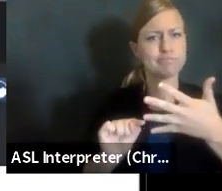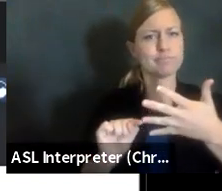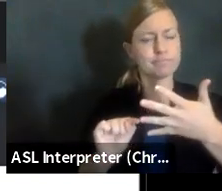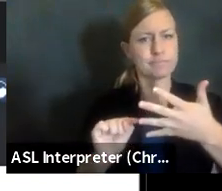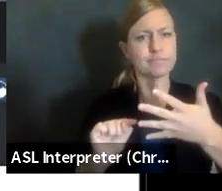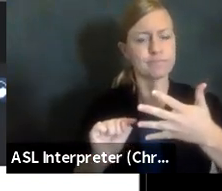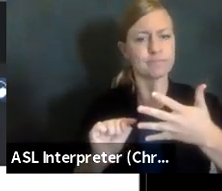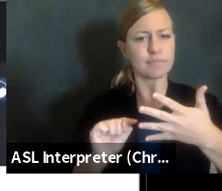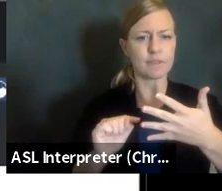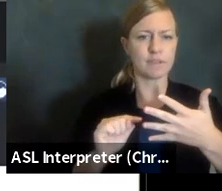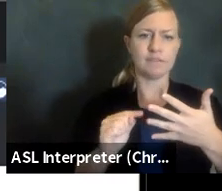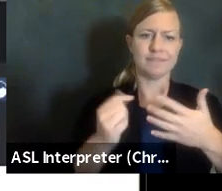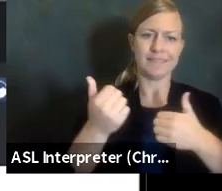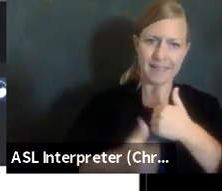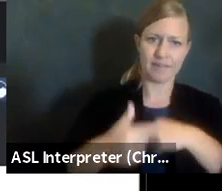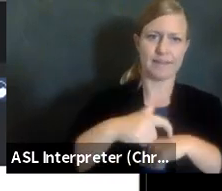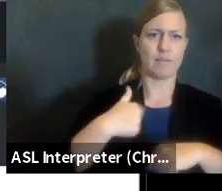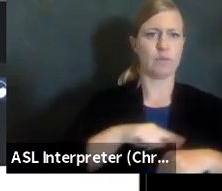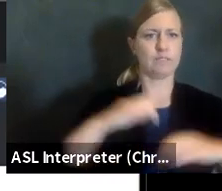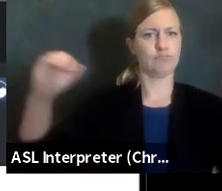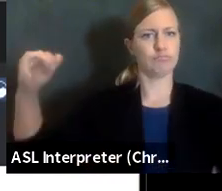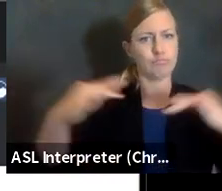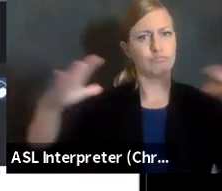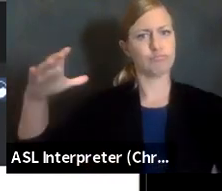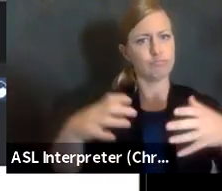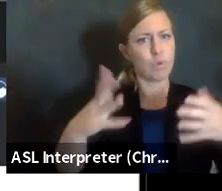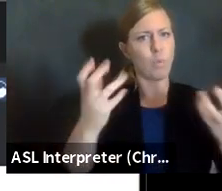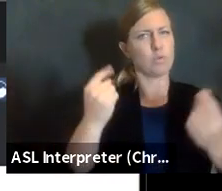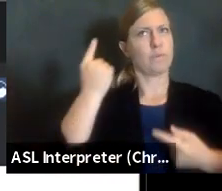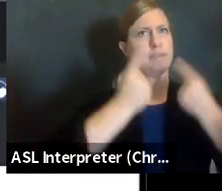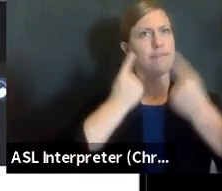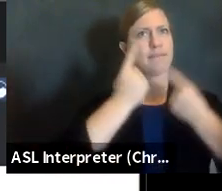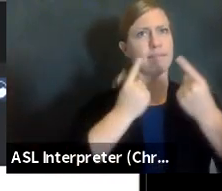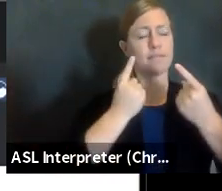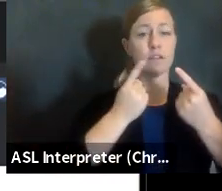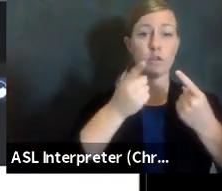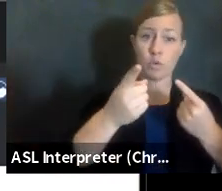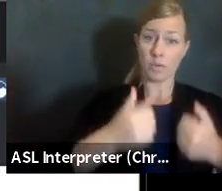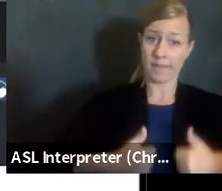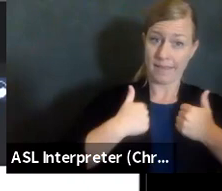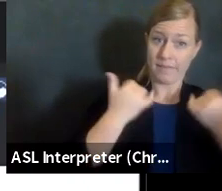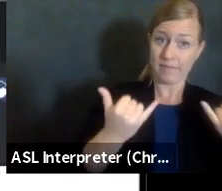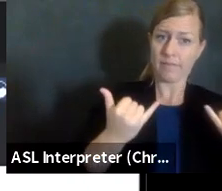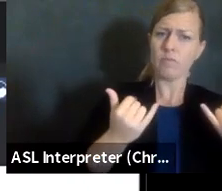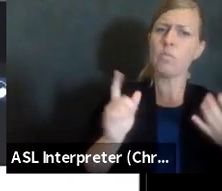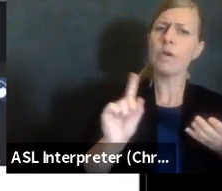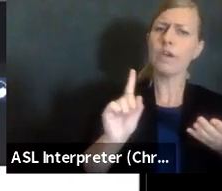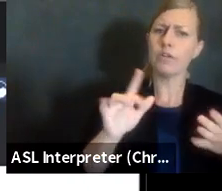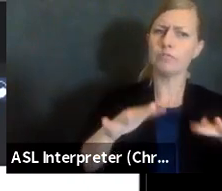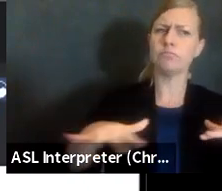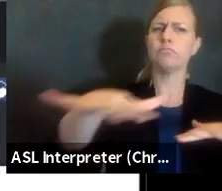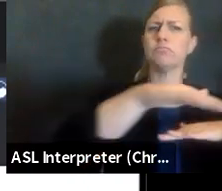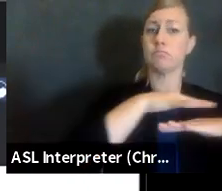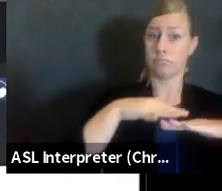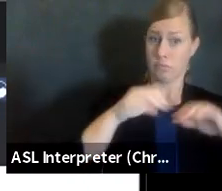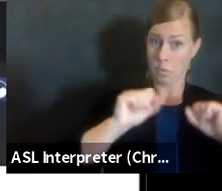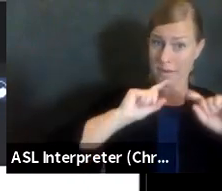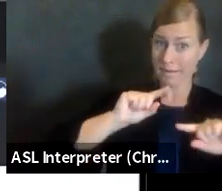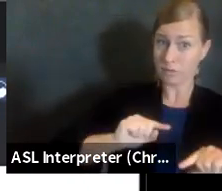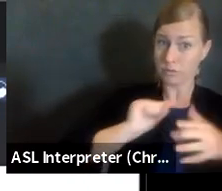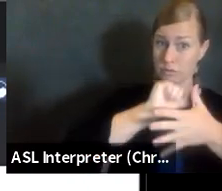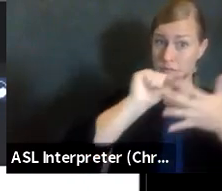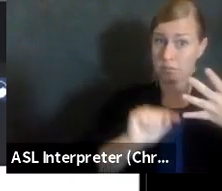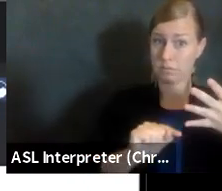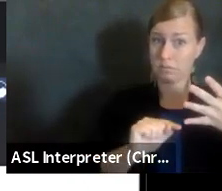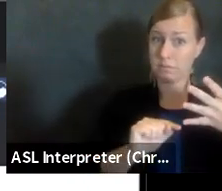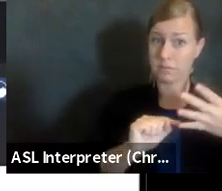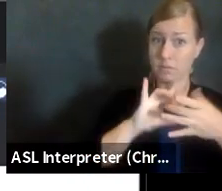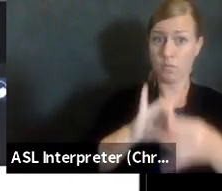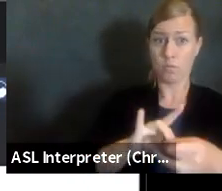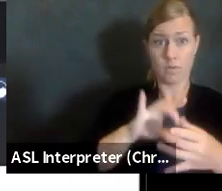ESD 112 - Katherine Livick: at the beginning of a session like this. Think about where you currently live and can you answer the questions related to this, the tribe that would be nearest to you.